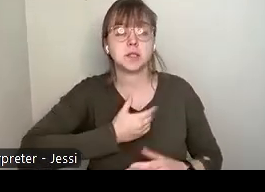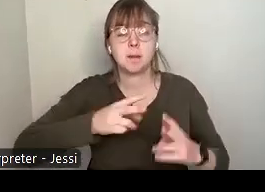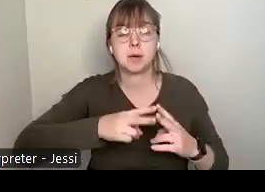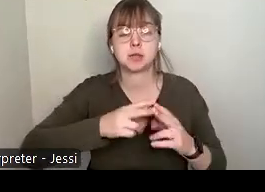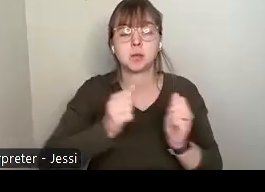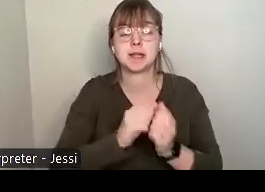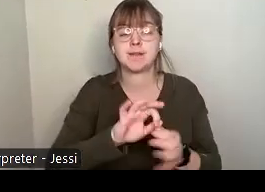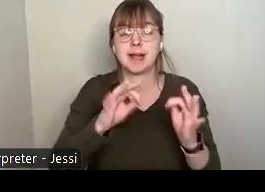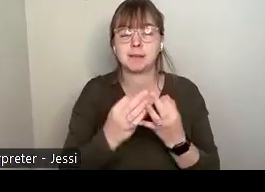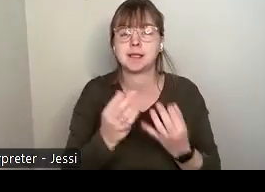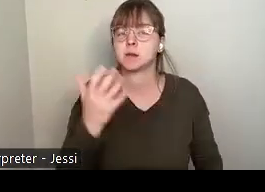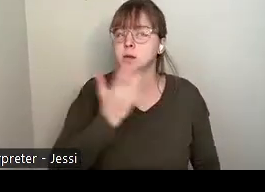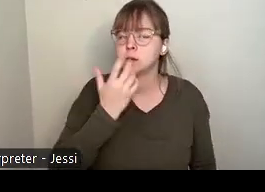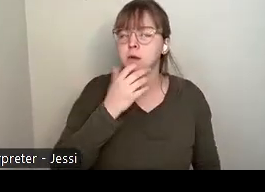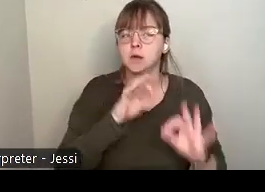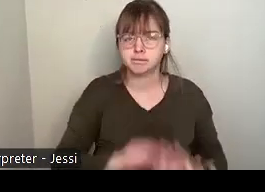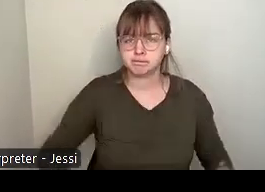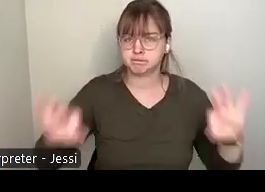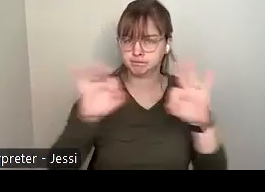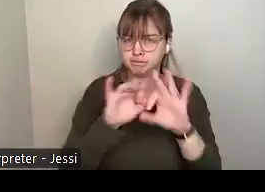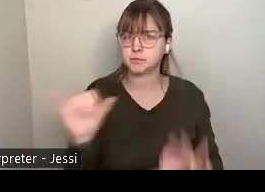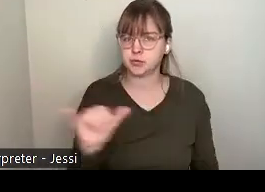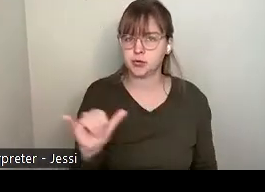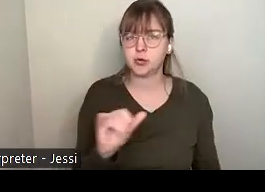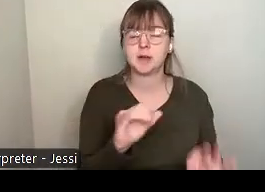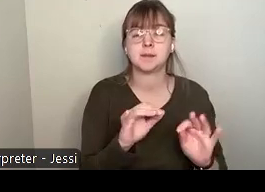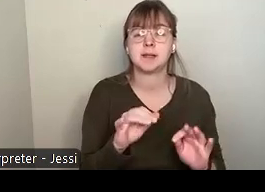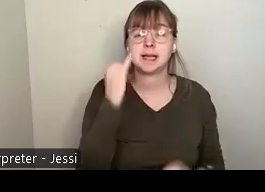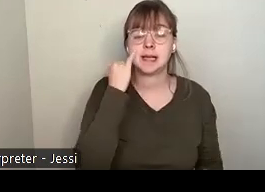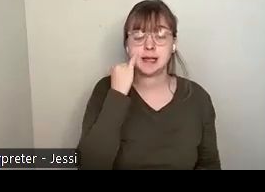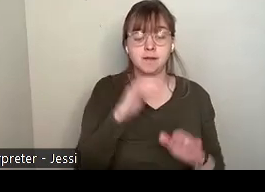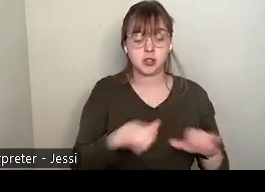essential we meet with families when their child is referred for consultation but also